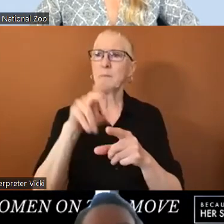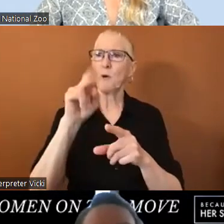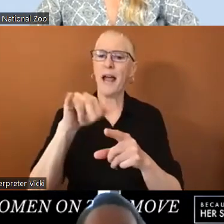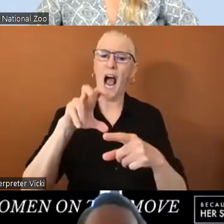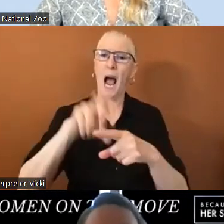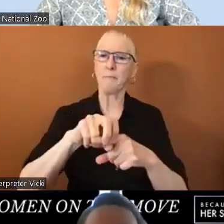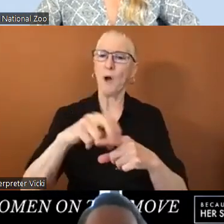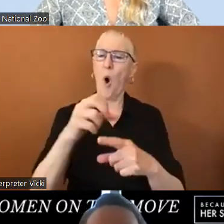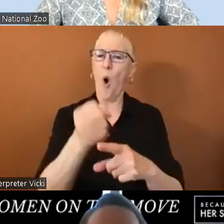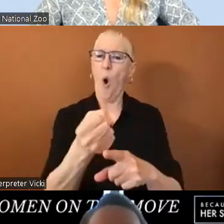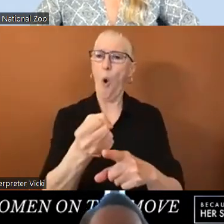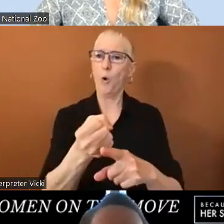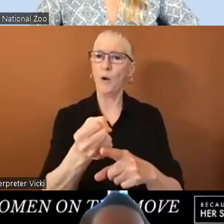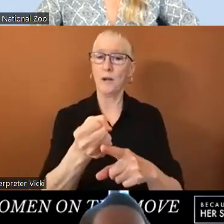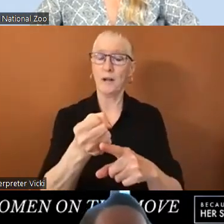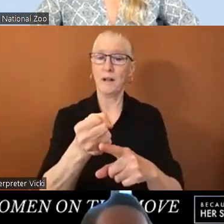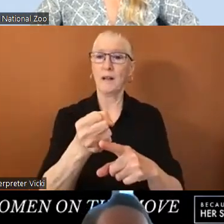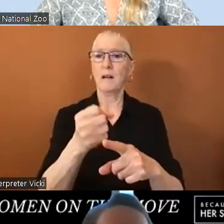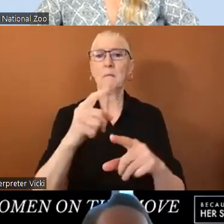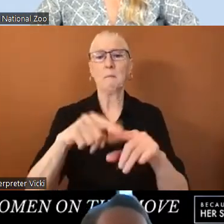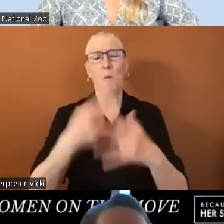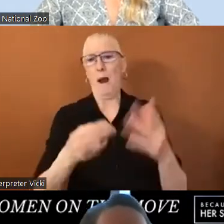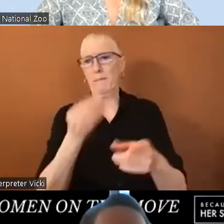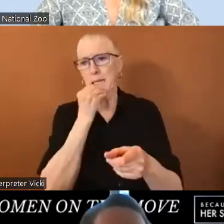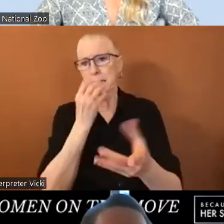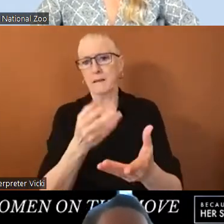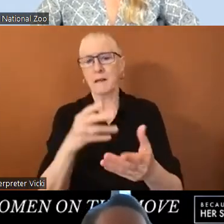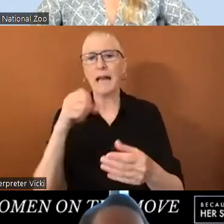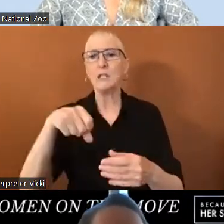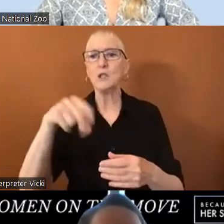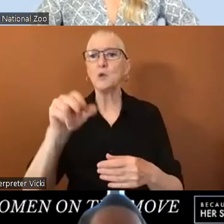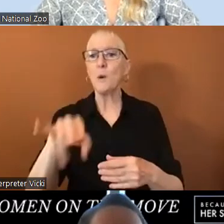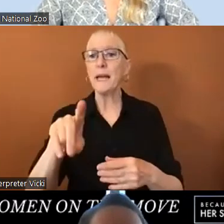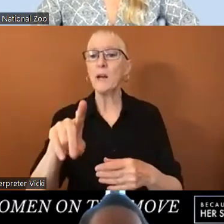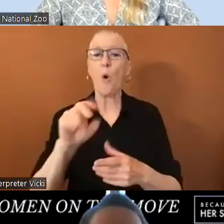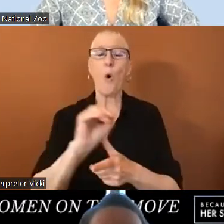tight to the prey and depending upon what they're eating, for example squid versus fish, the size and the